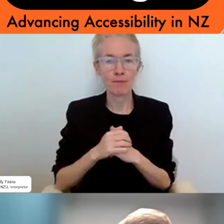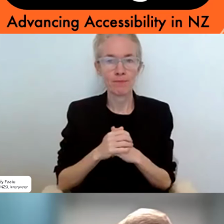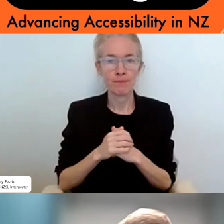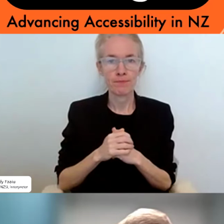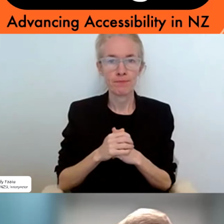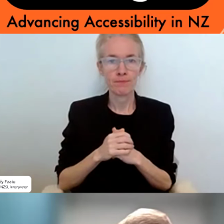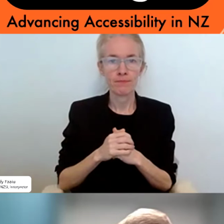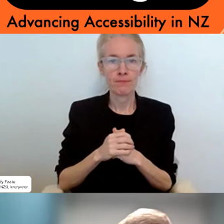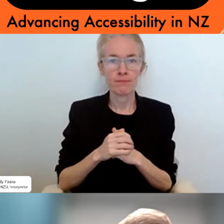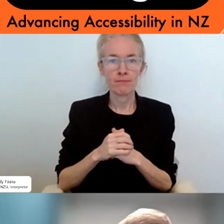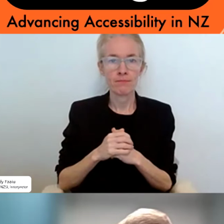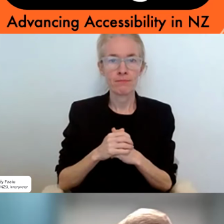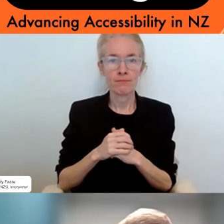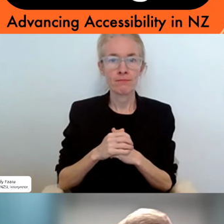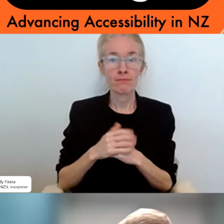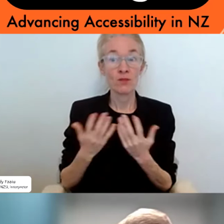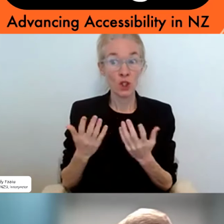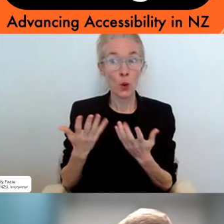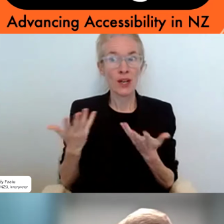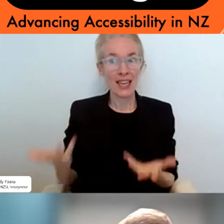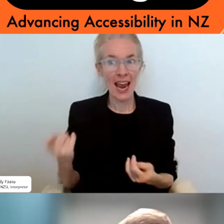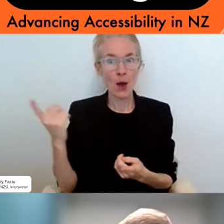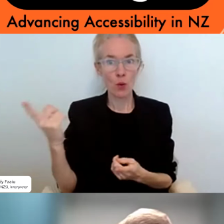push for intensification, there's been a lot of spatial planning